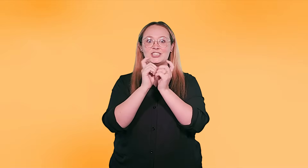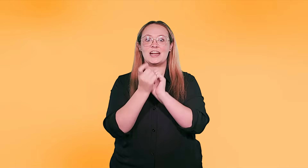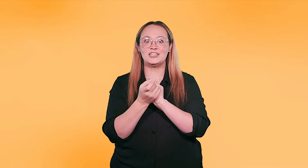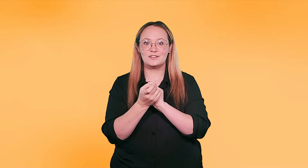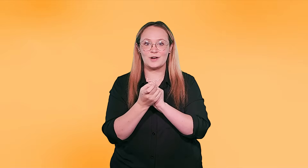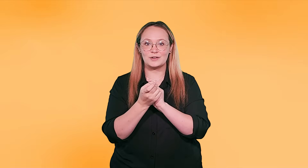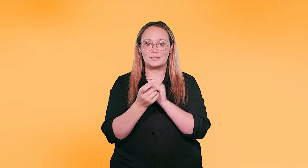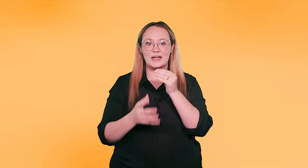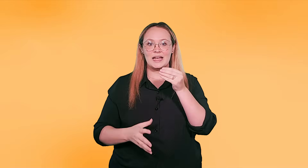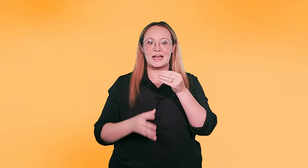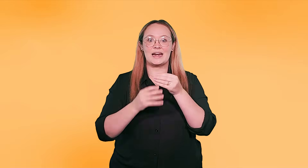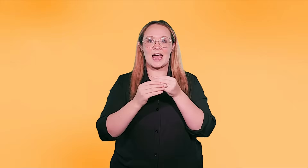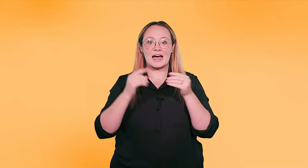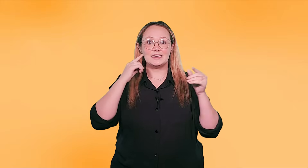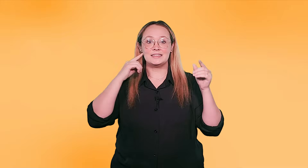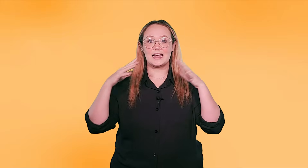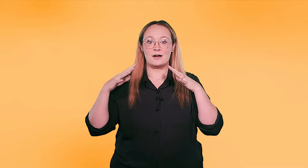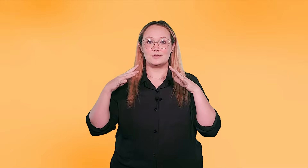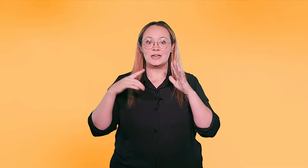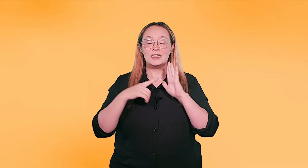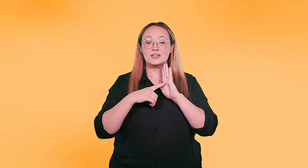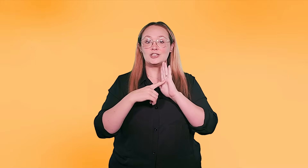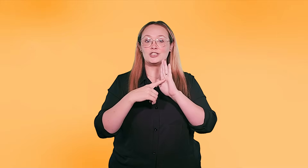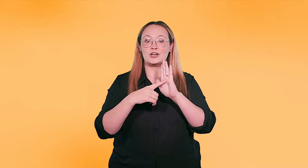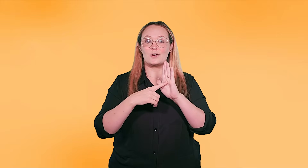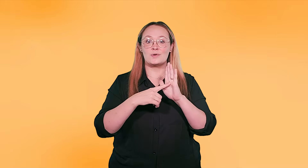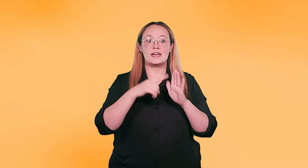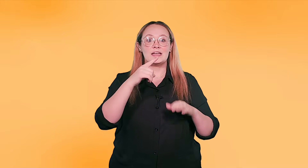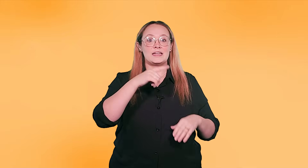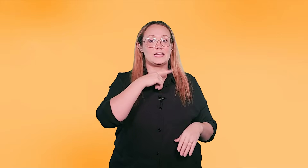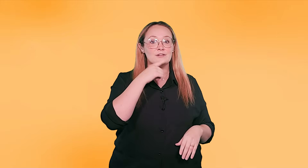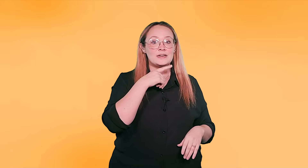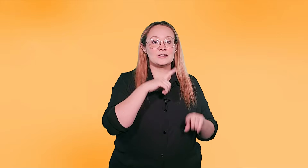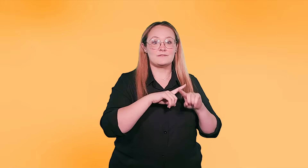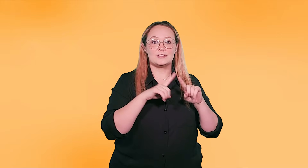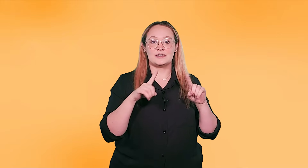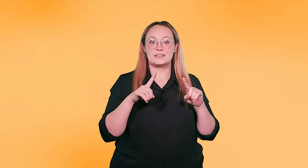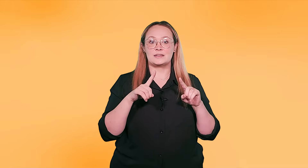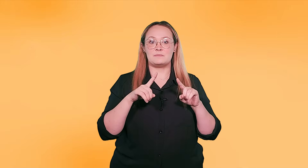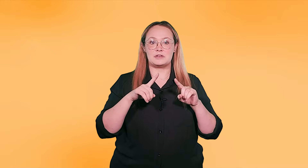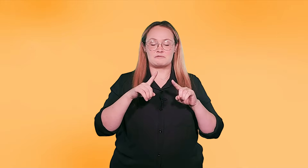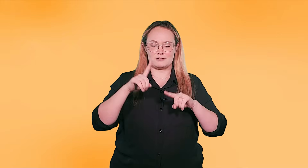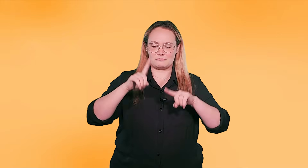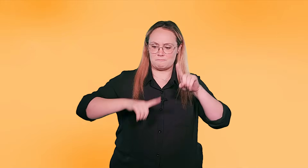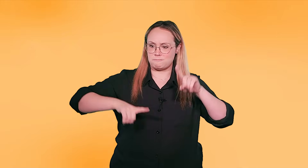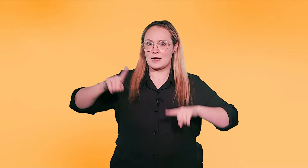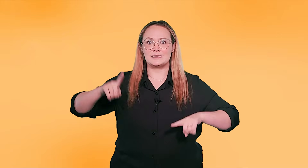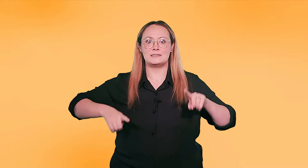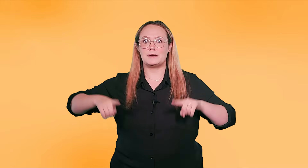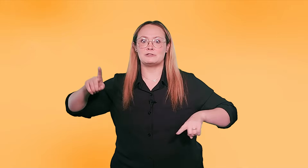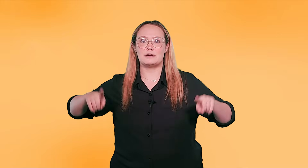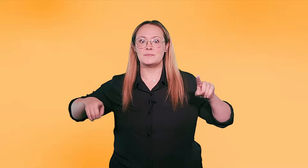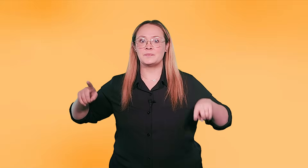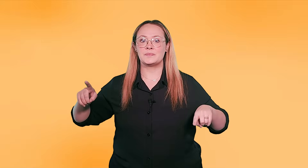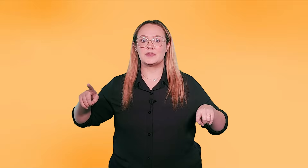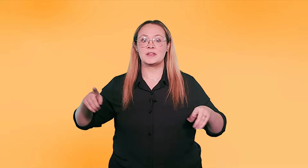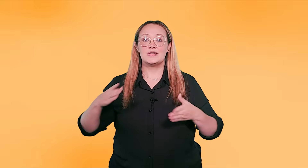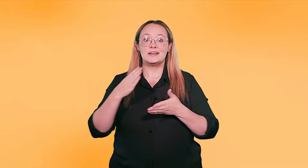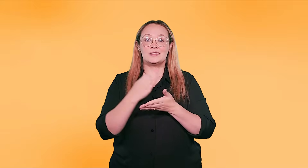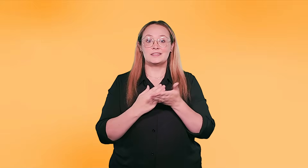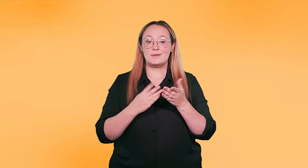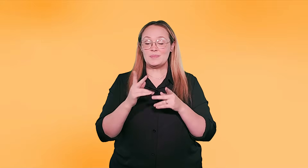changed the volume and added sound to show hearing differences can be across a wide spectrum. Some